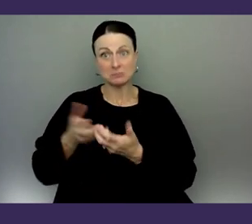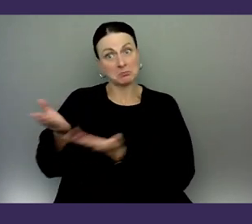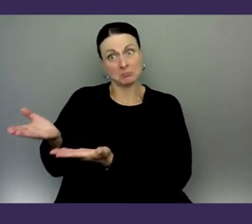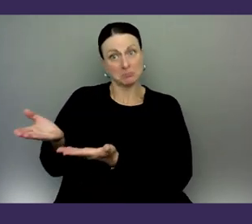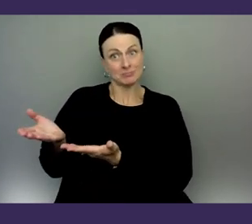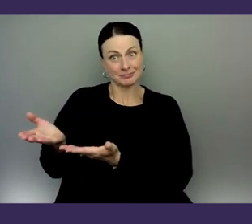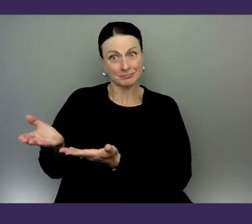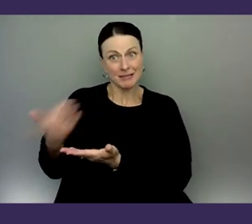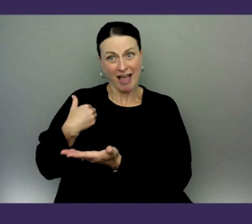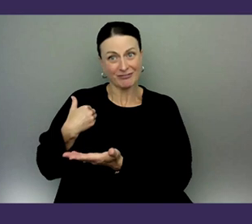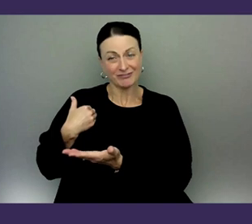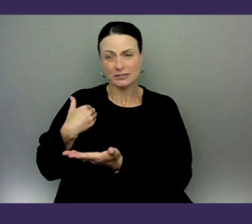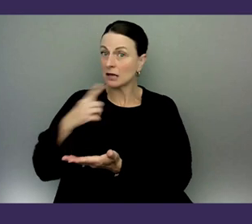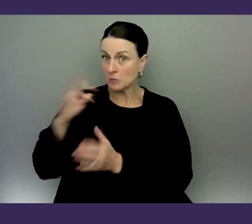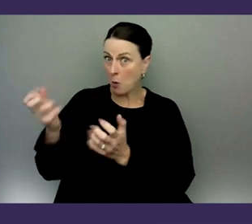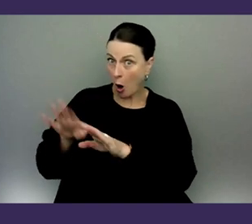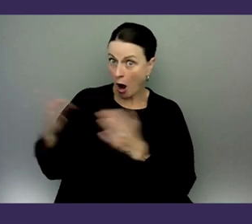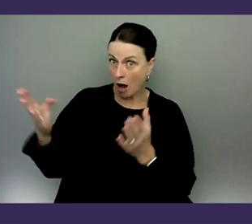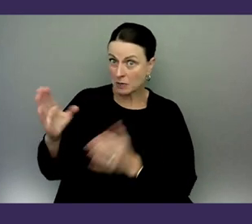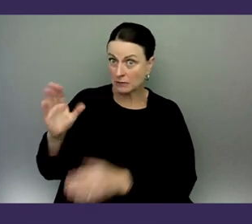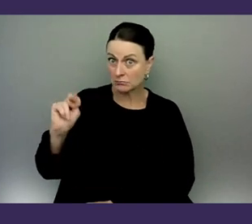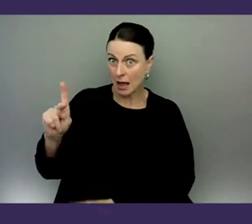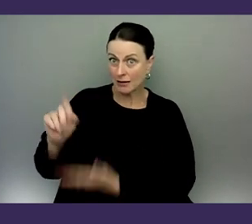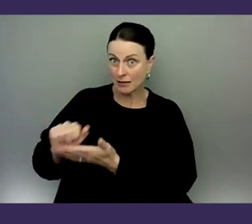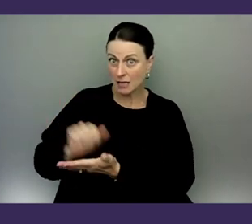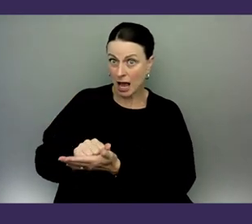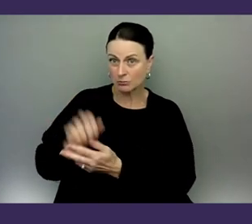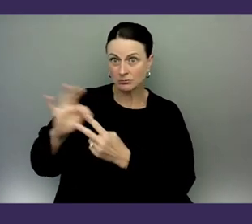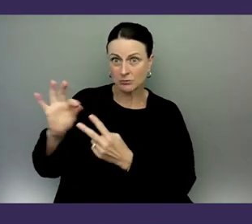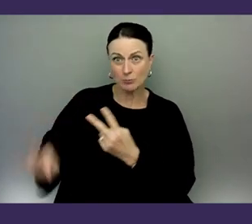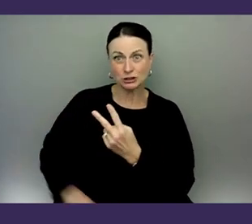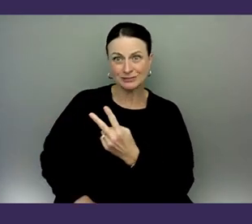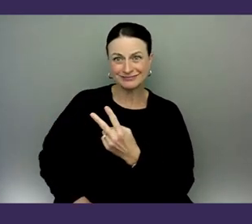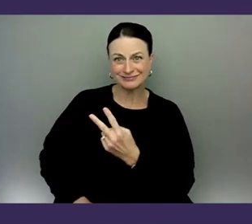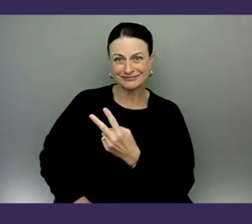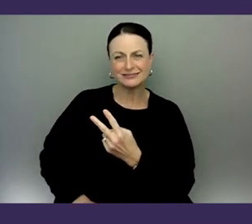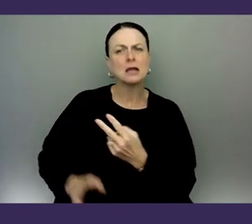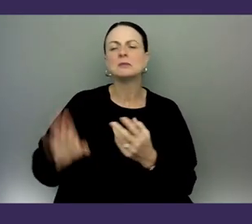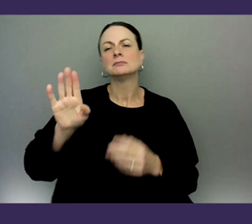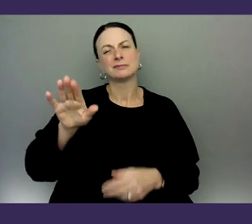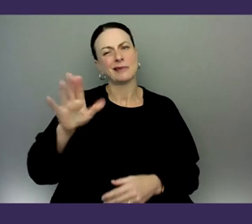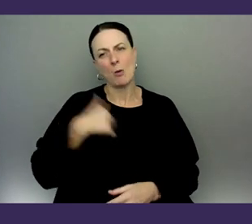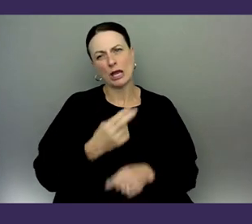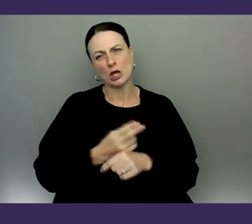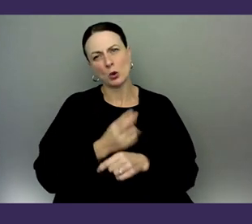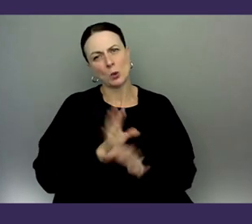to say, you wanna open up, wait, we need to use very simple words.